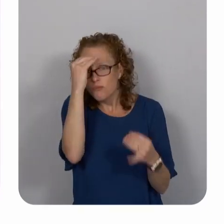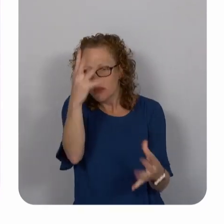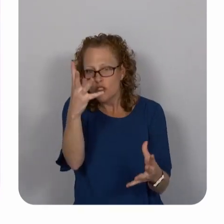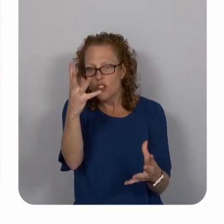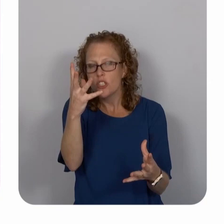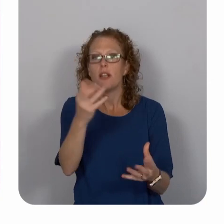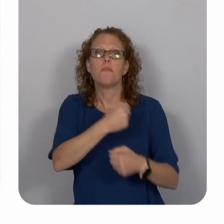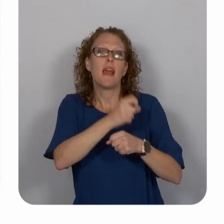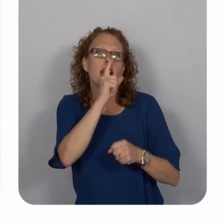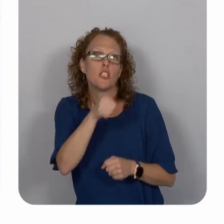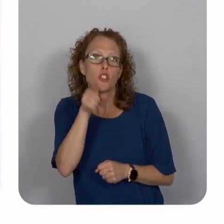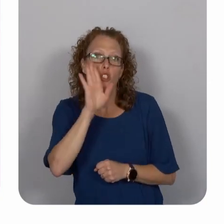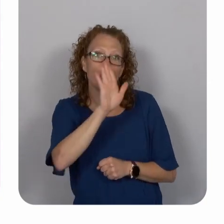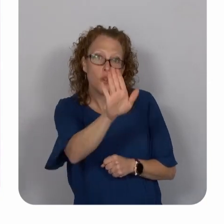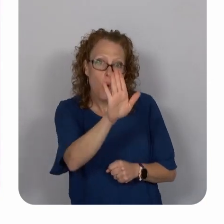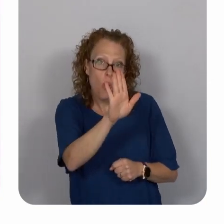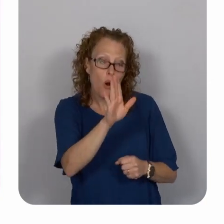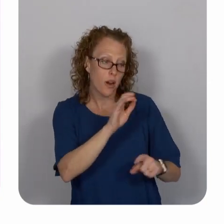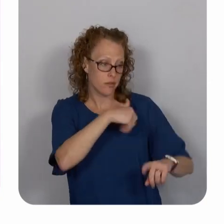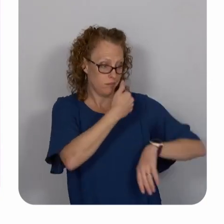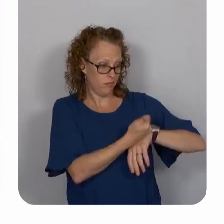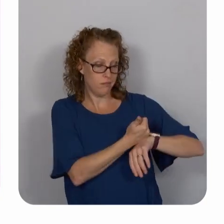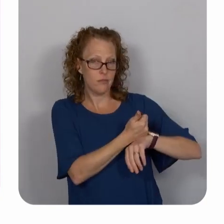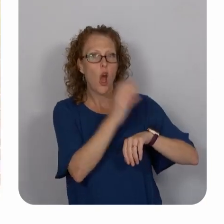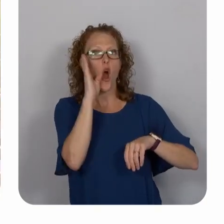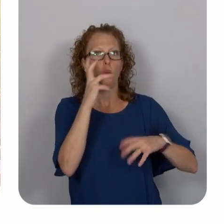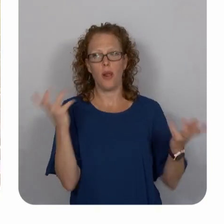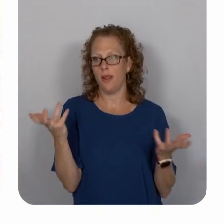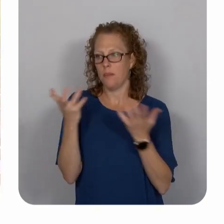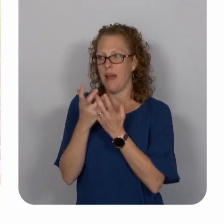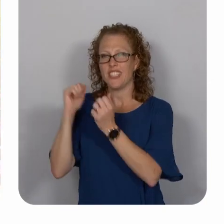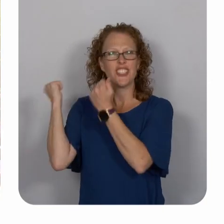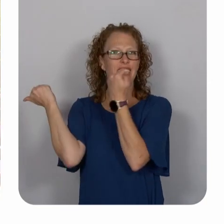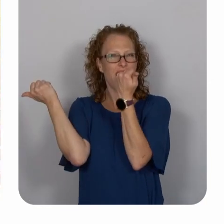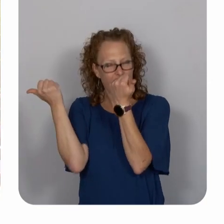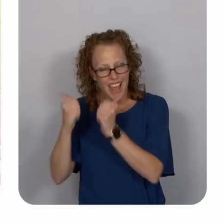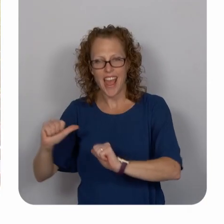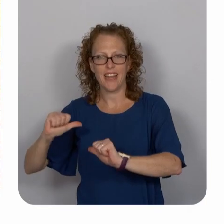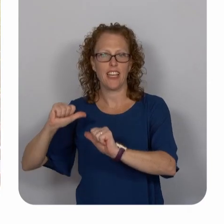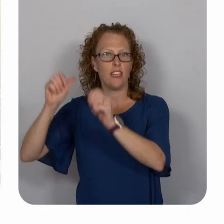at the right place in any user space. And it’s got helpful utilities